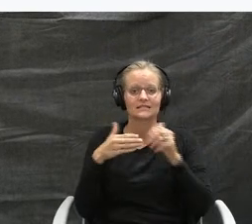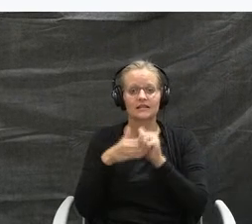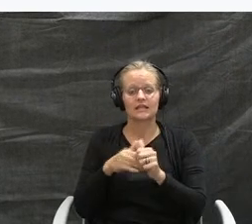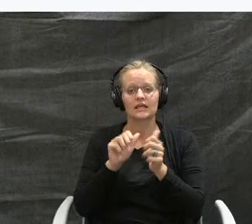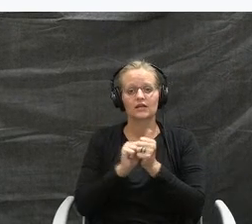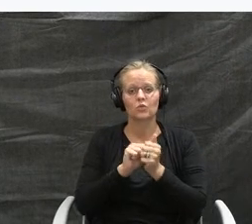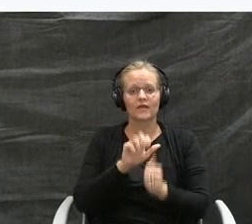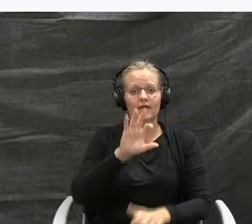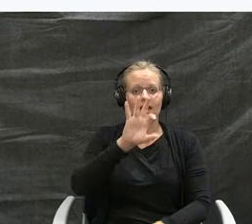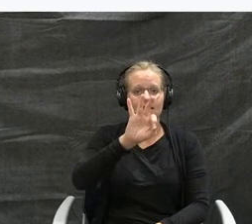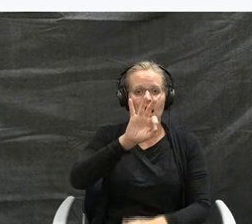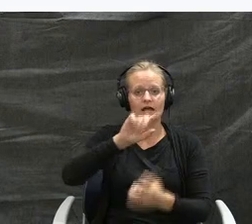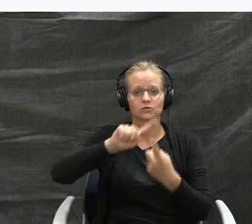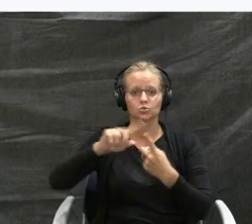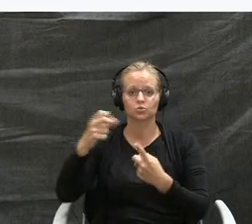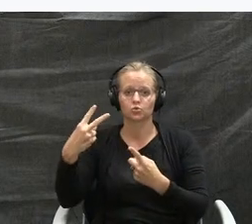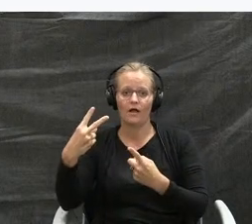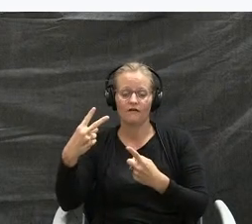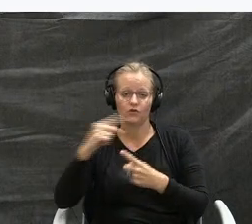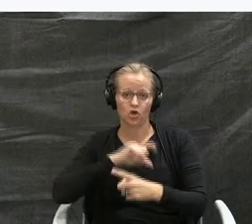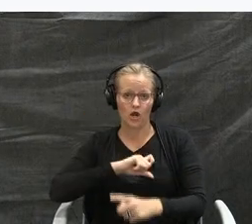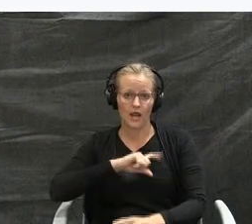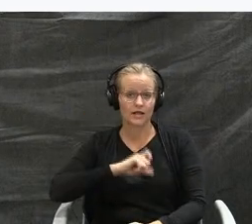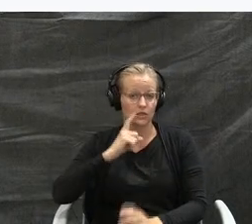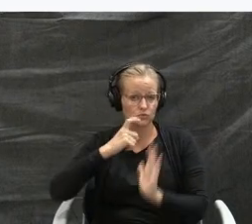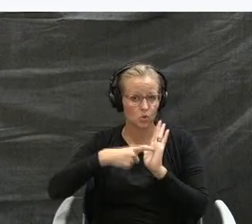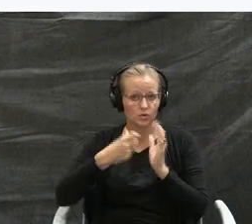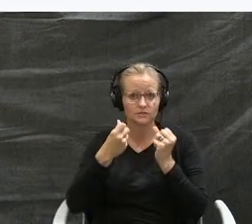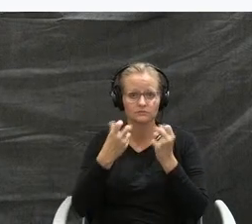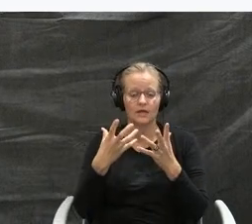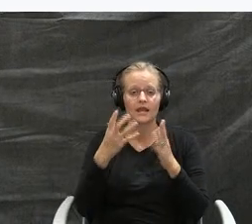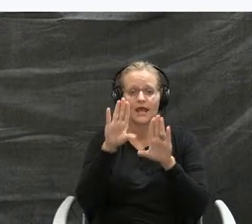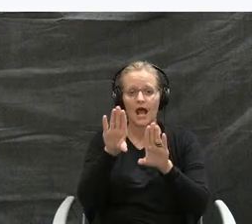But we have, as you can see, many excellent. Teachers